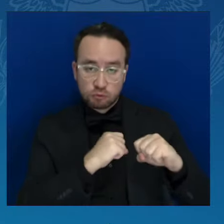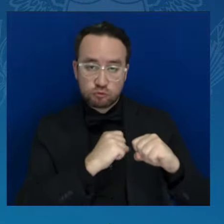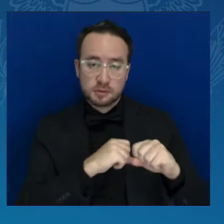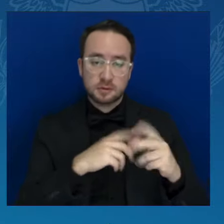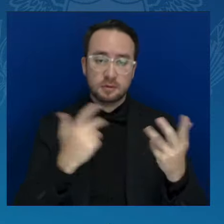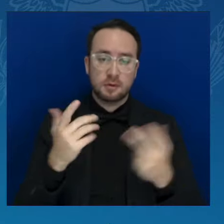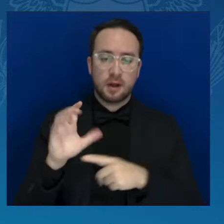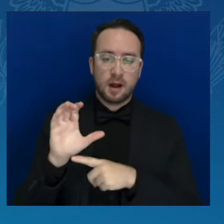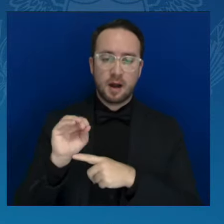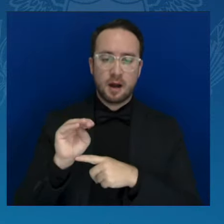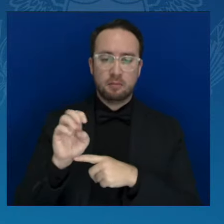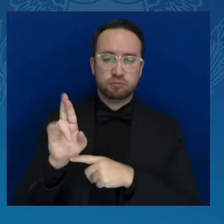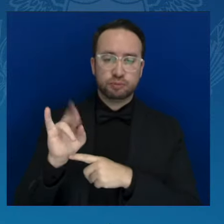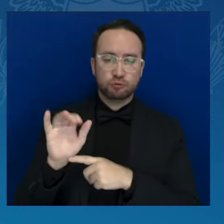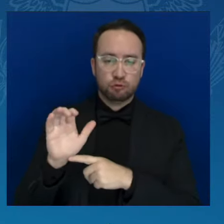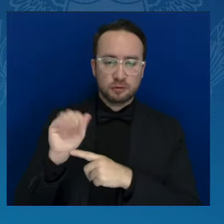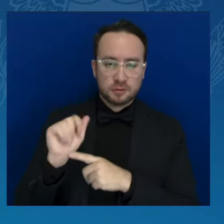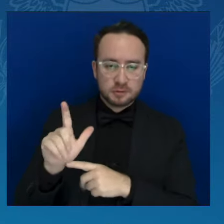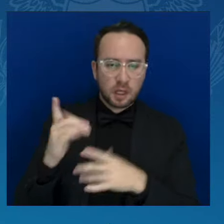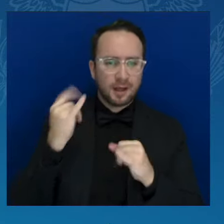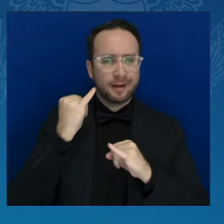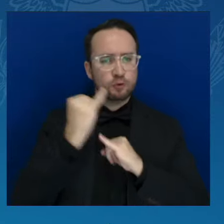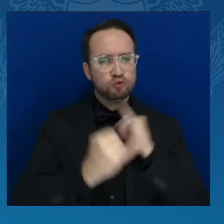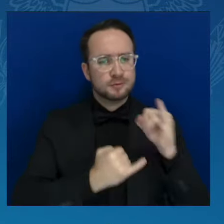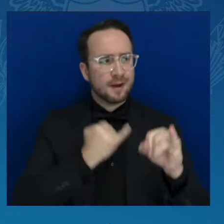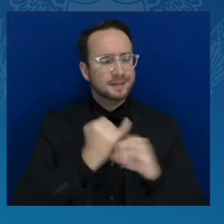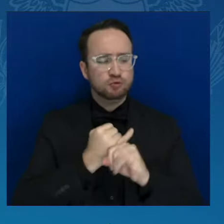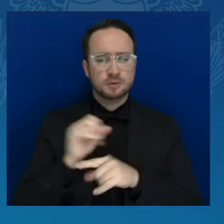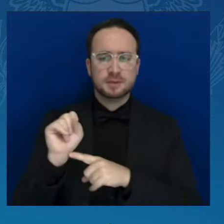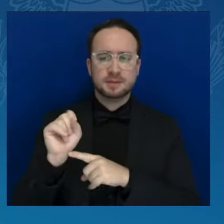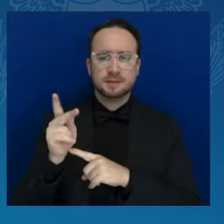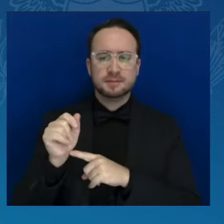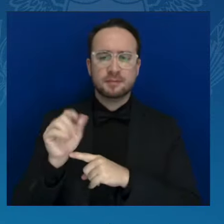Under Vice President Harris's leadership. The National Space Council continues to make